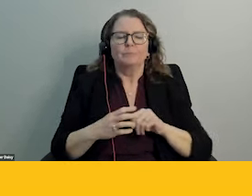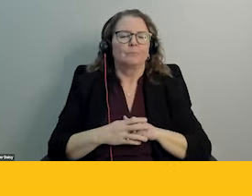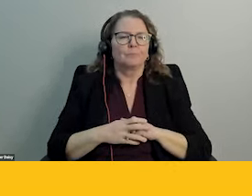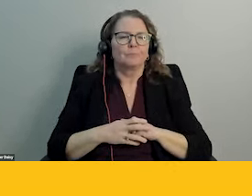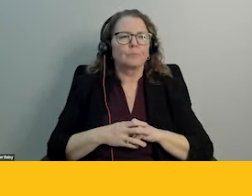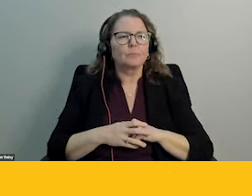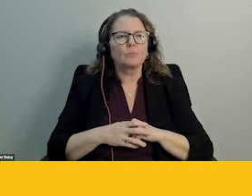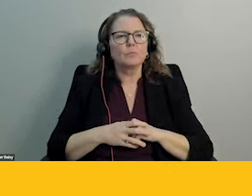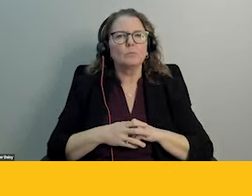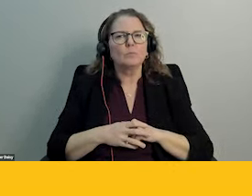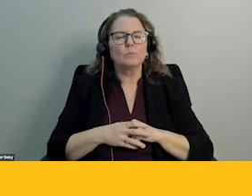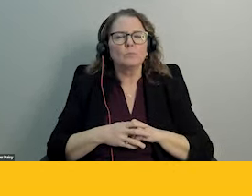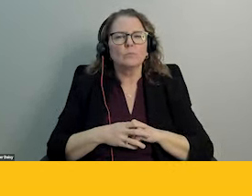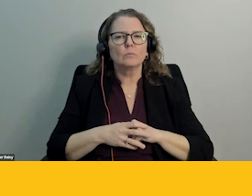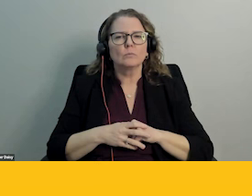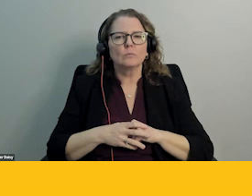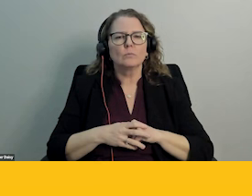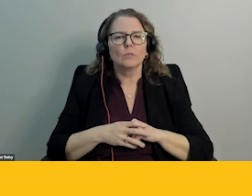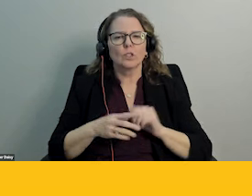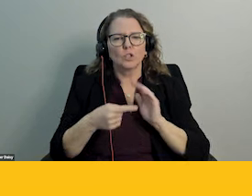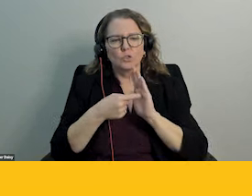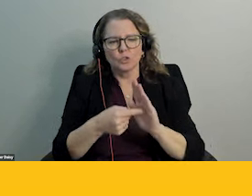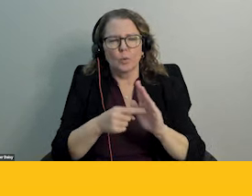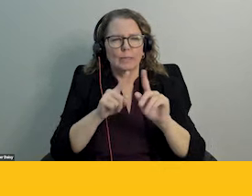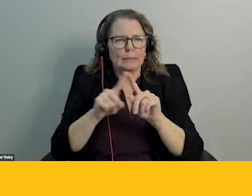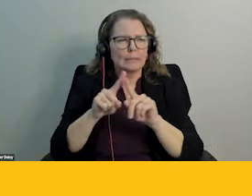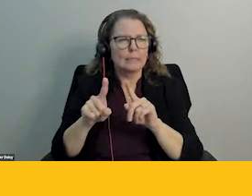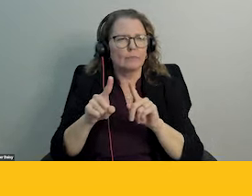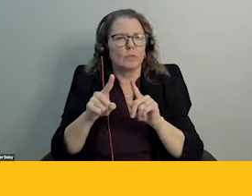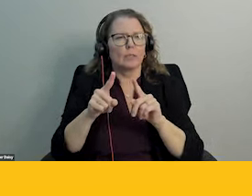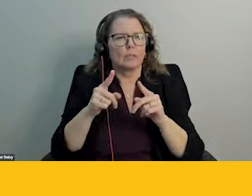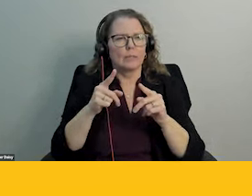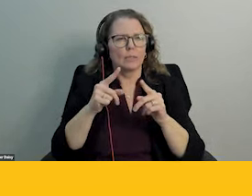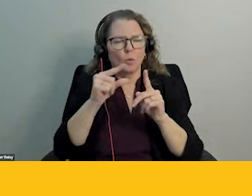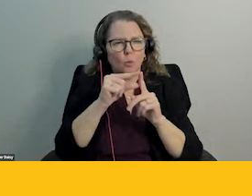And going through all those definitions, finding ones that can really resonate